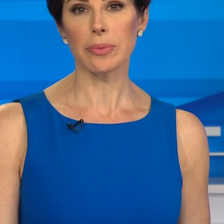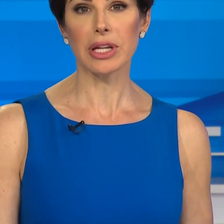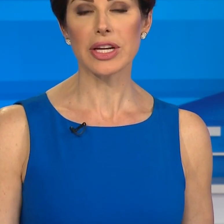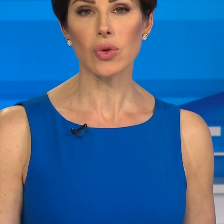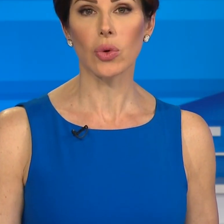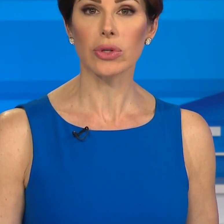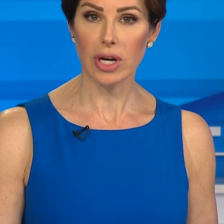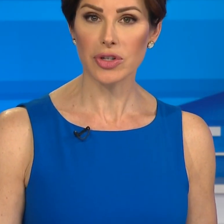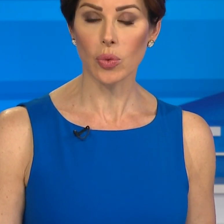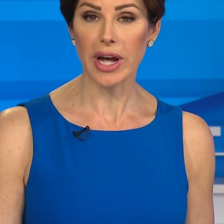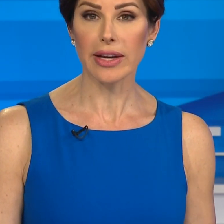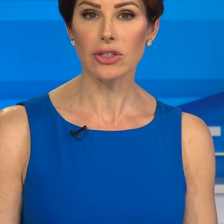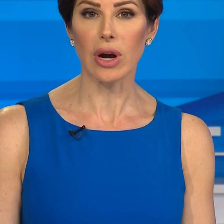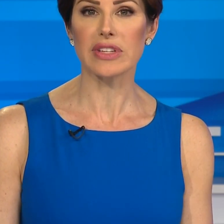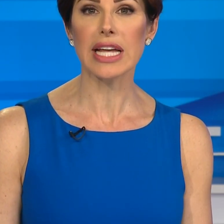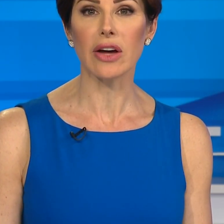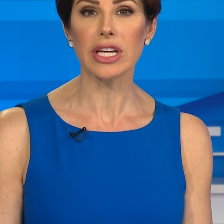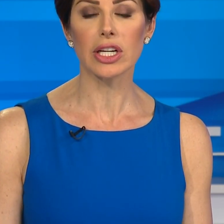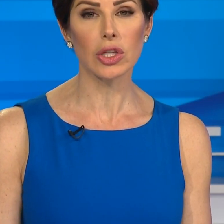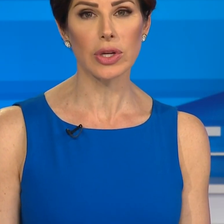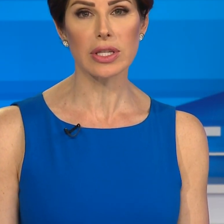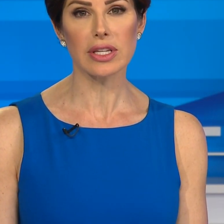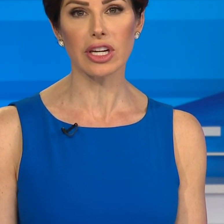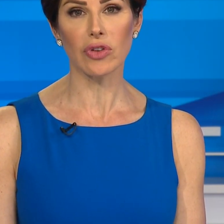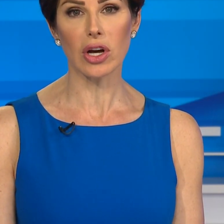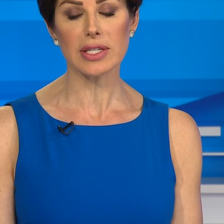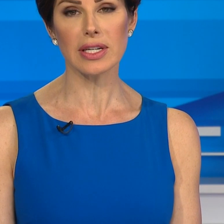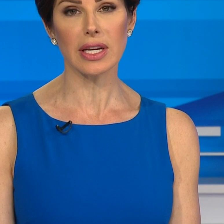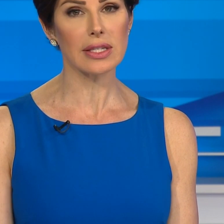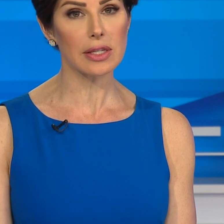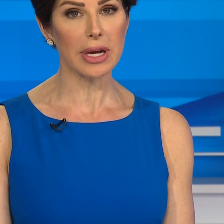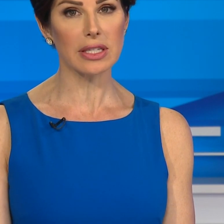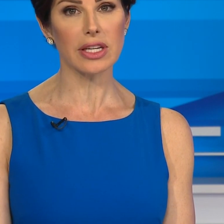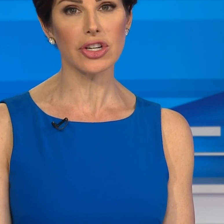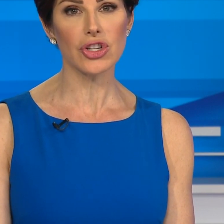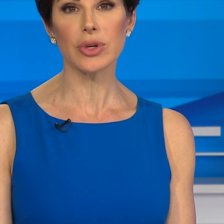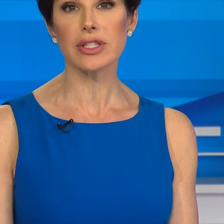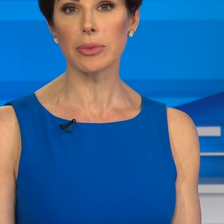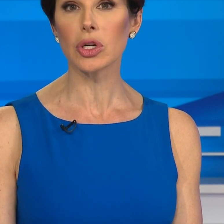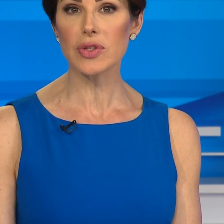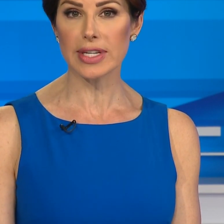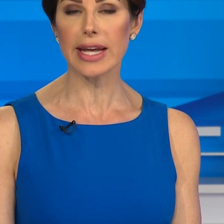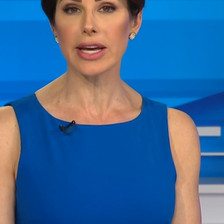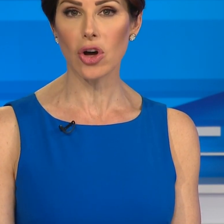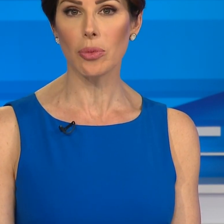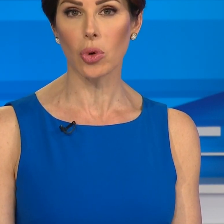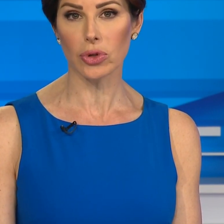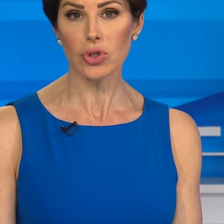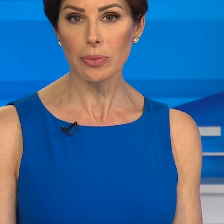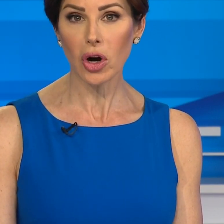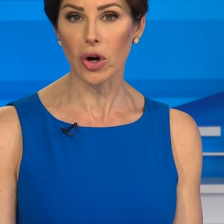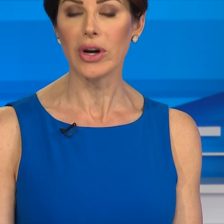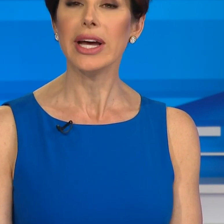US THE SHERIFF IS KING NEW INMATES SEPARATE TO PREVENT A INMATES SEPARATE TO PREVENT A SPREAD. SPREAD. >>> DALLAS COUNTY HAS A SHELTER DALLAS COUNTY HAS A SHELTER IN PLACE ORDER UNDER WAY, TRAVIS IN PLACE ORDER UNDER WAY, TRAVIS COUNTY INCLUDING THE CITY OF